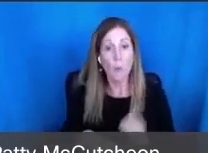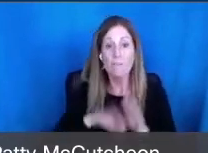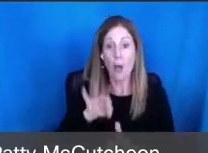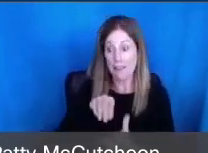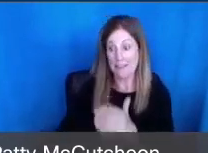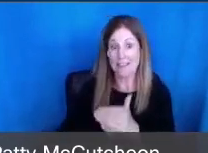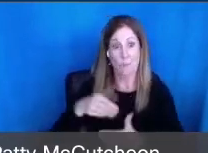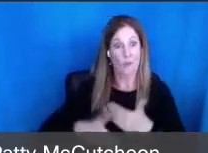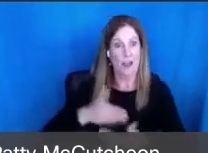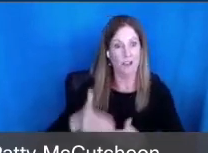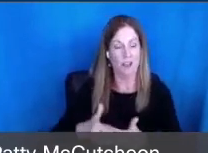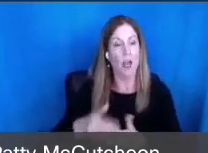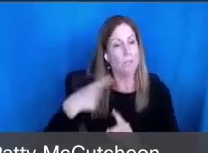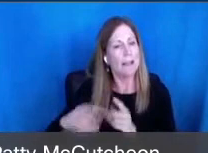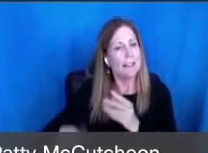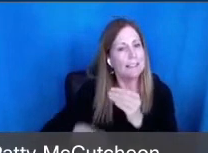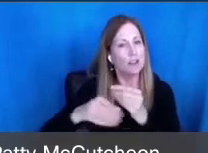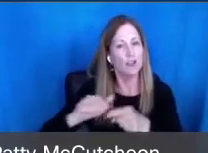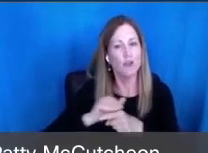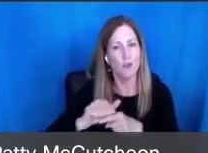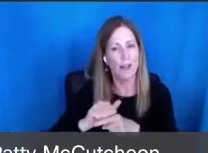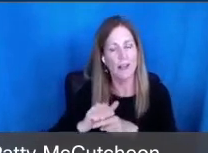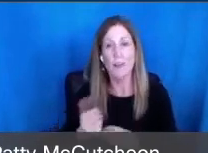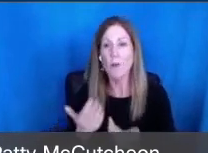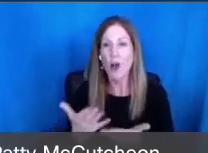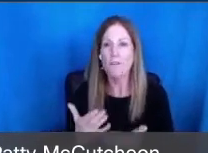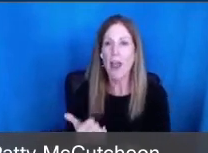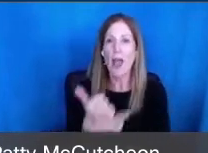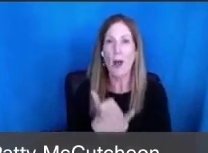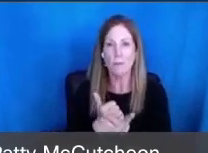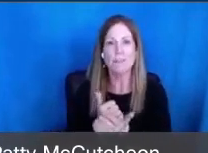and the additional trainings that we offer helped us work together to build more accessible eLearning content.